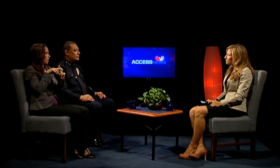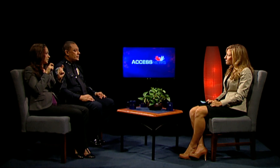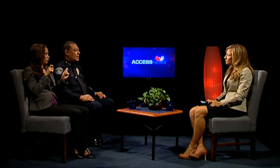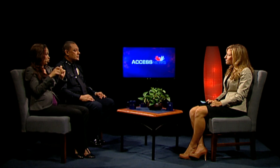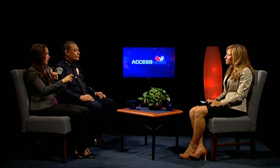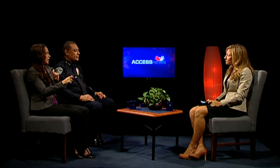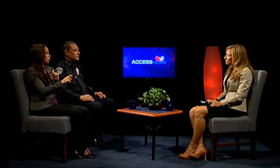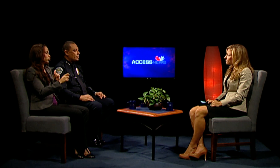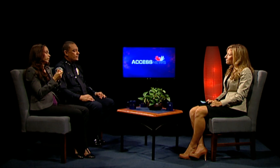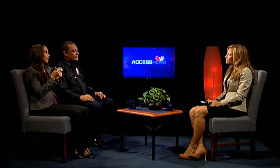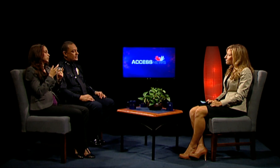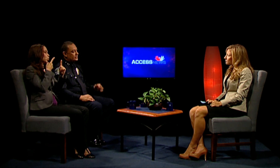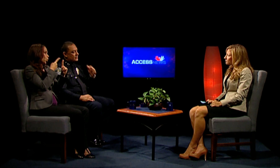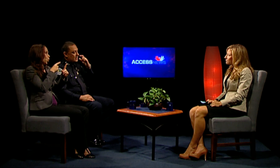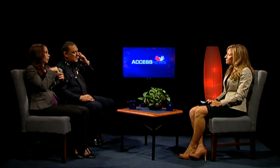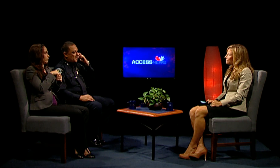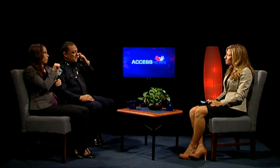IN THE AUSTIN POLICE DEPARTMENT.